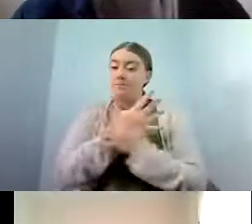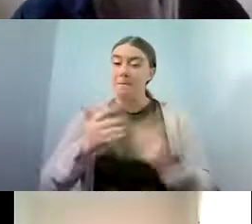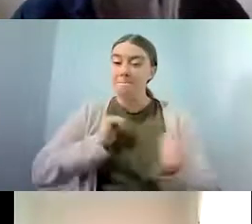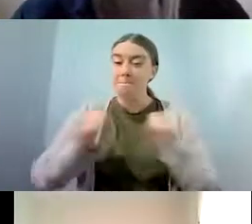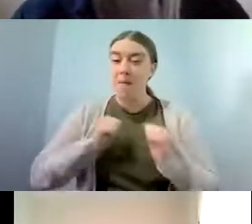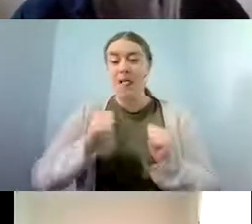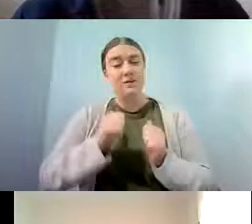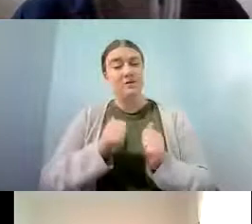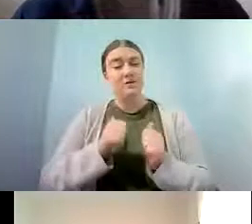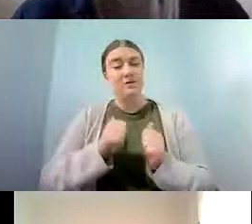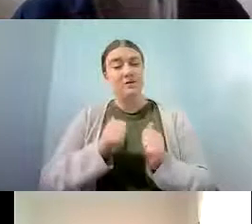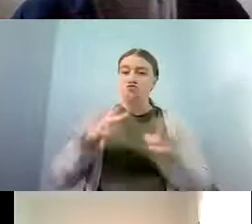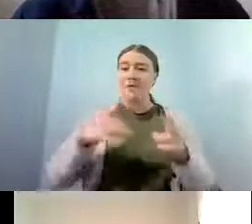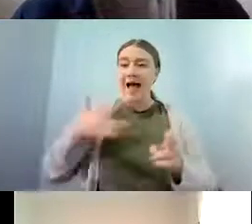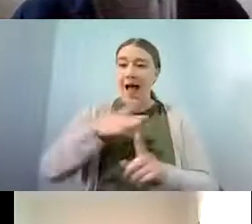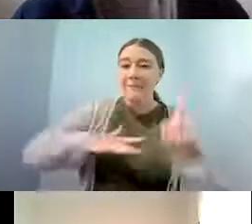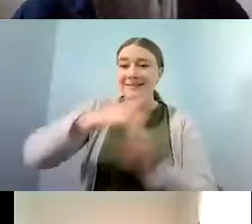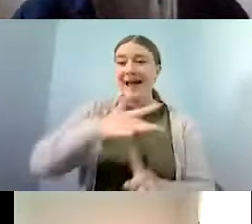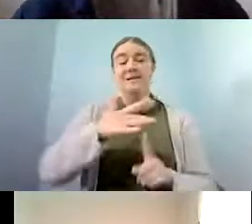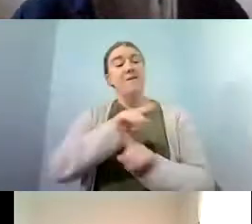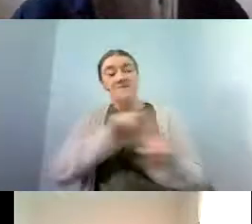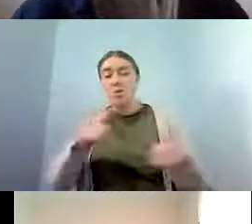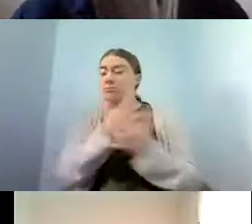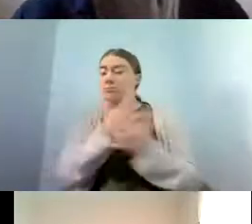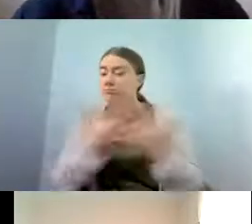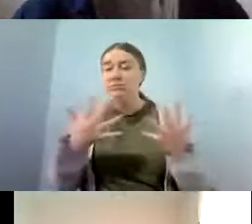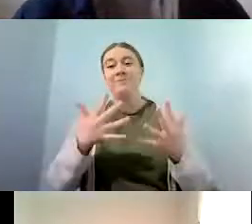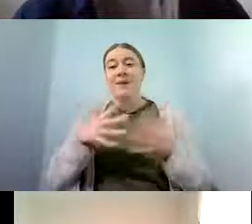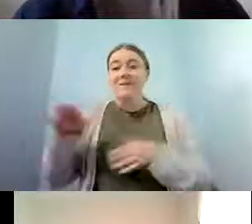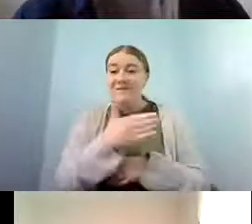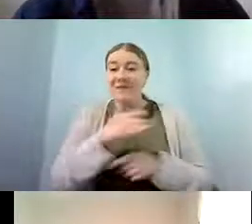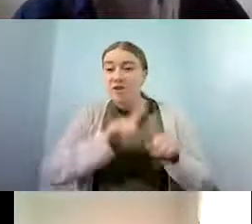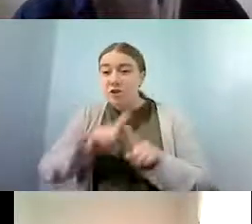of important fish species including the twaite shad which you'll hear a bit more about later on